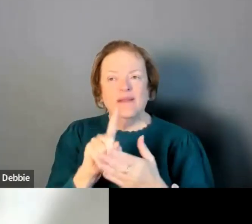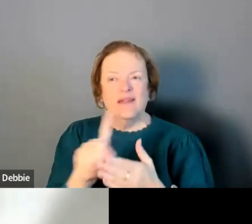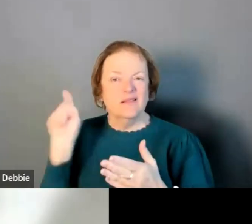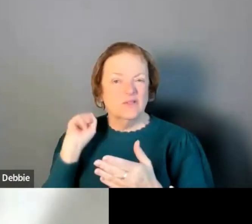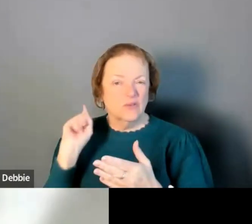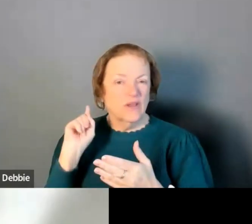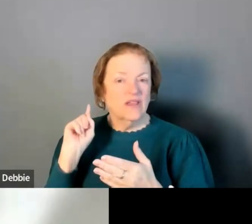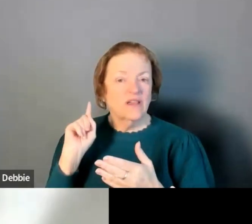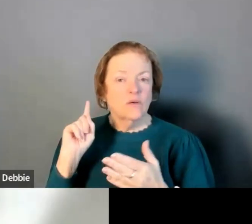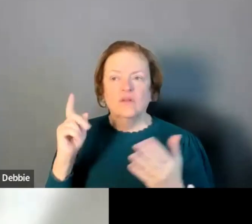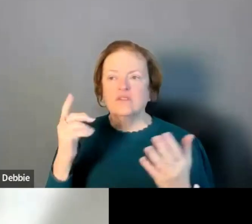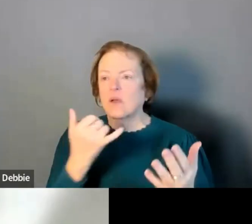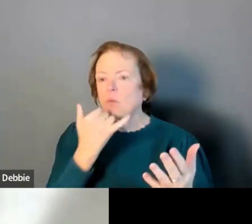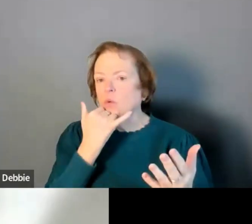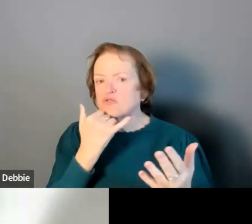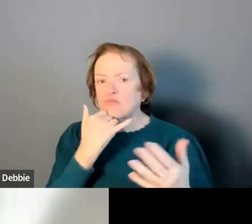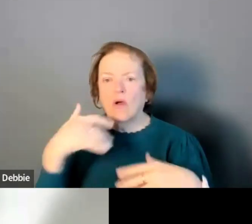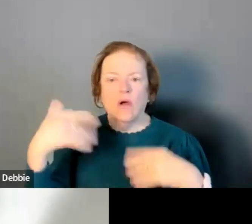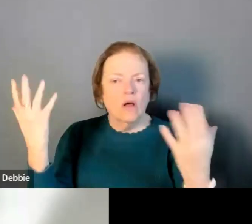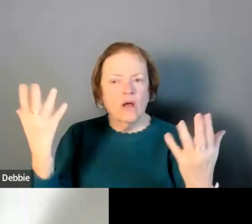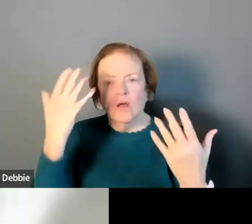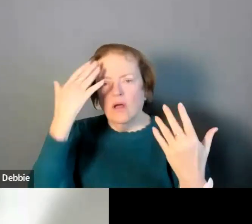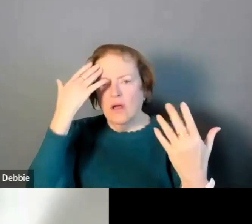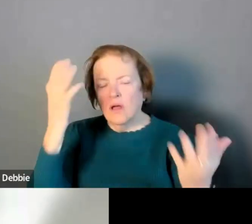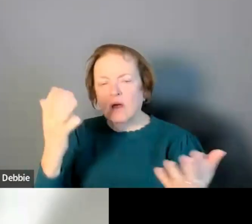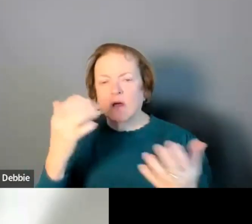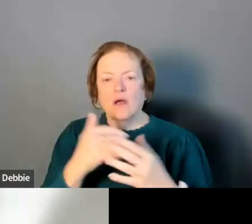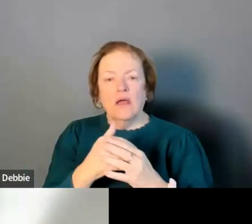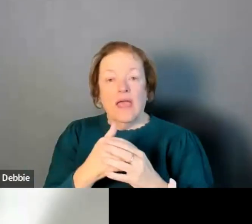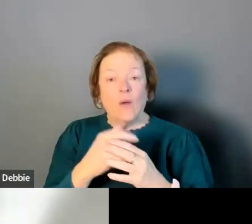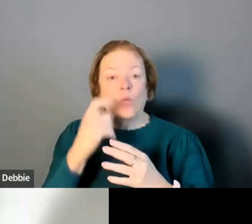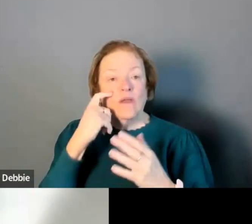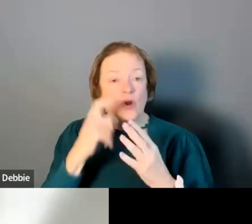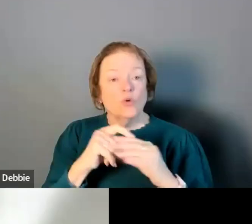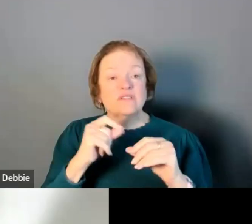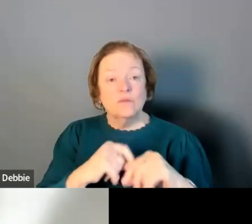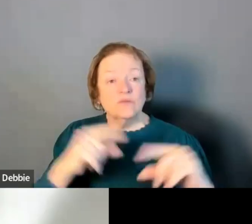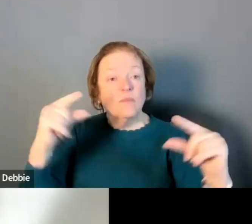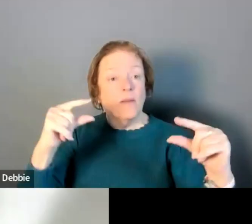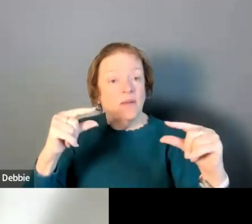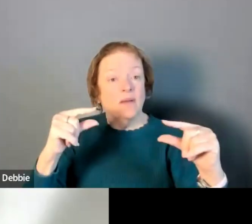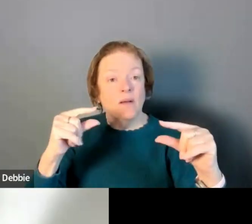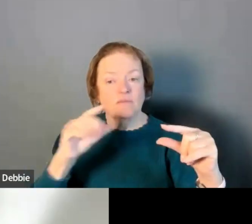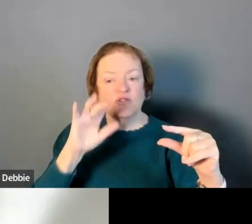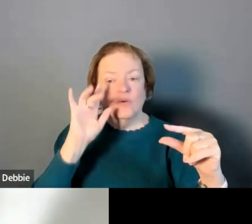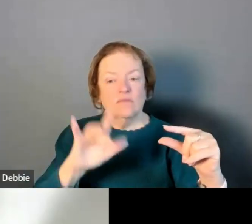what is wrong? And we are starting to notice it is popping up, so we started pressing input and telling the teachers,